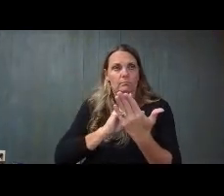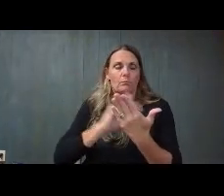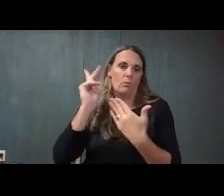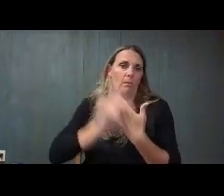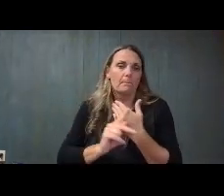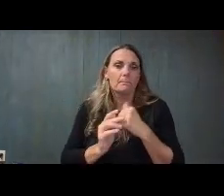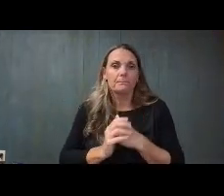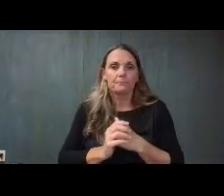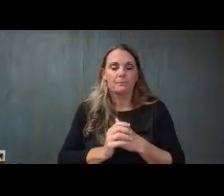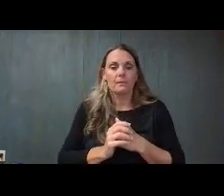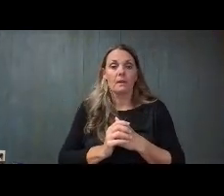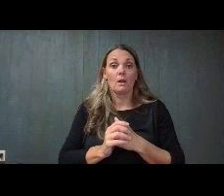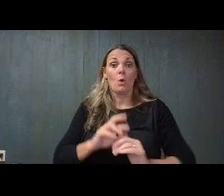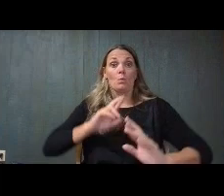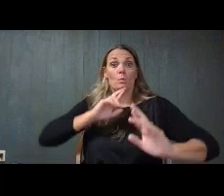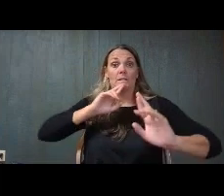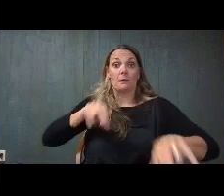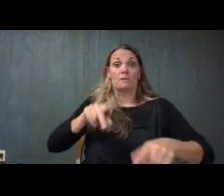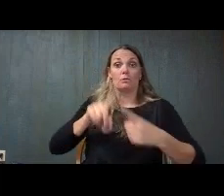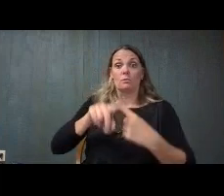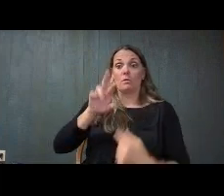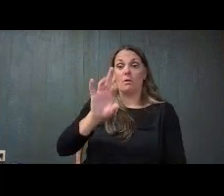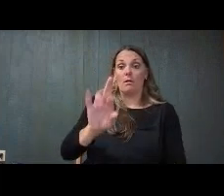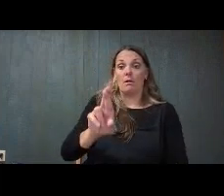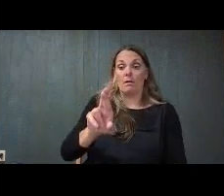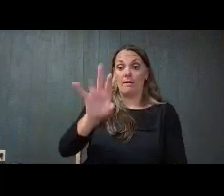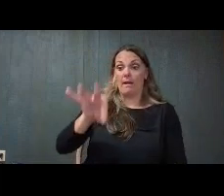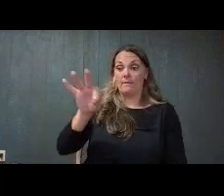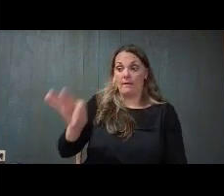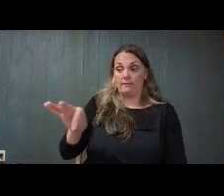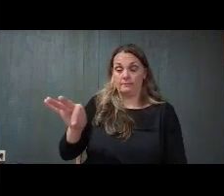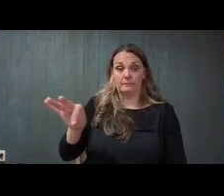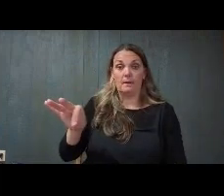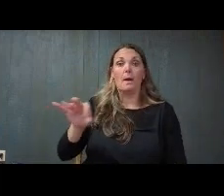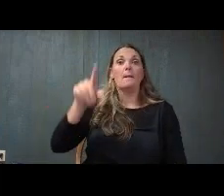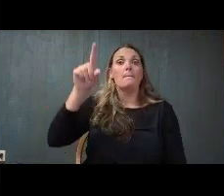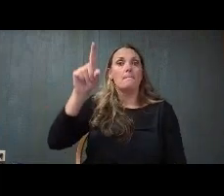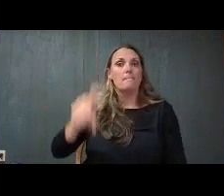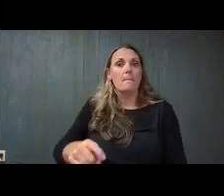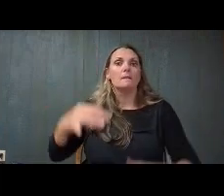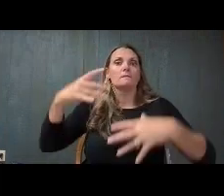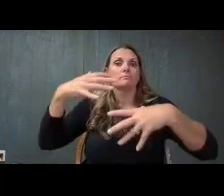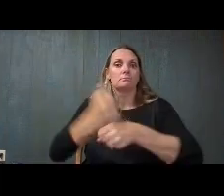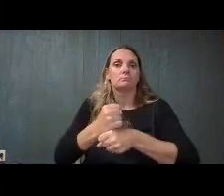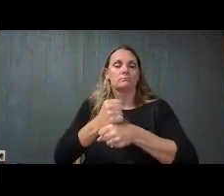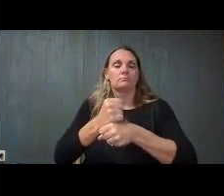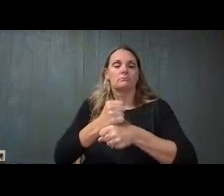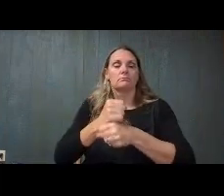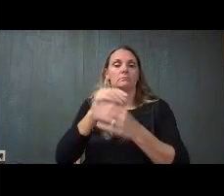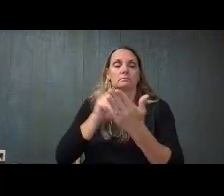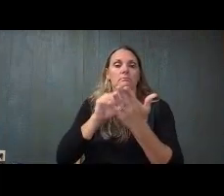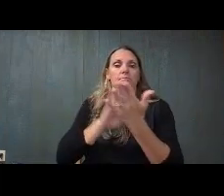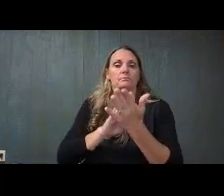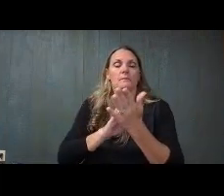Responses to this RF, excuse me, must outline strategies for incentivizing staff